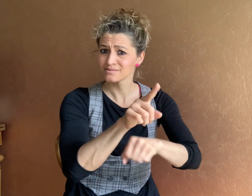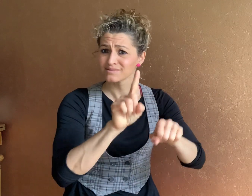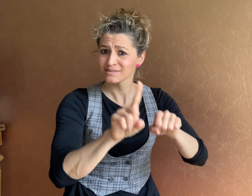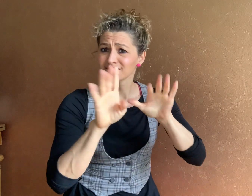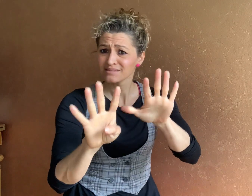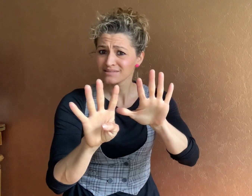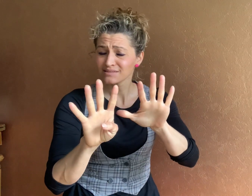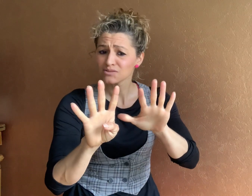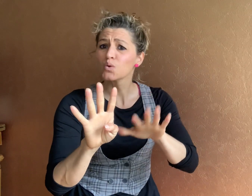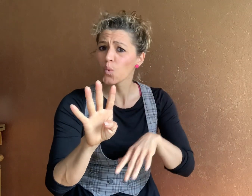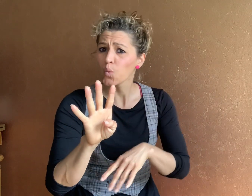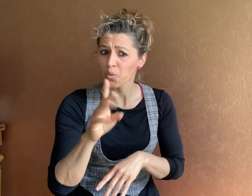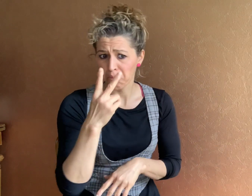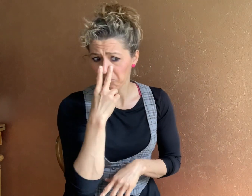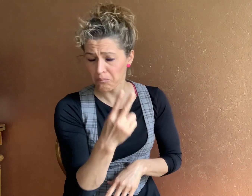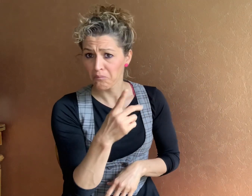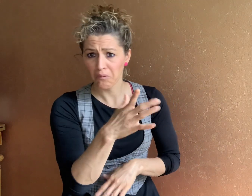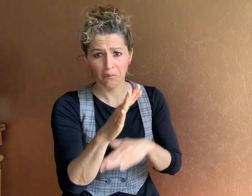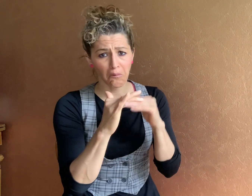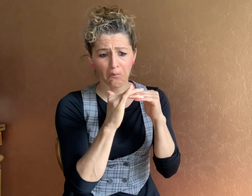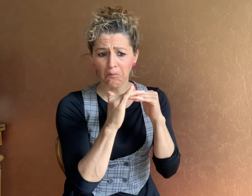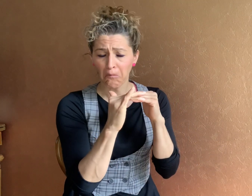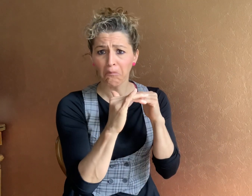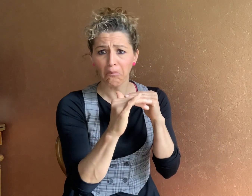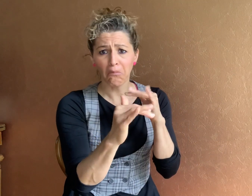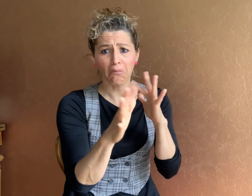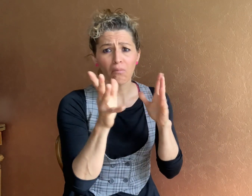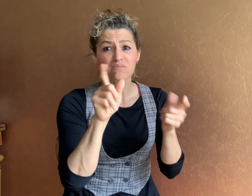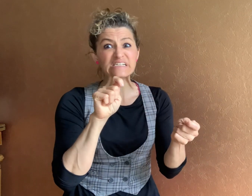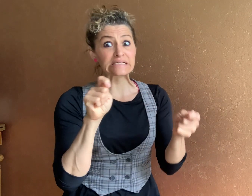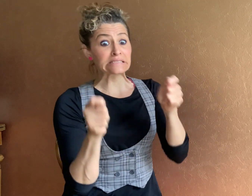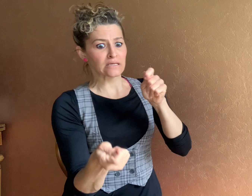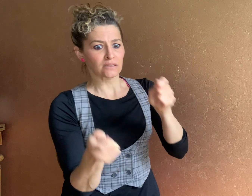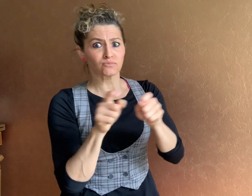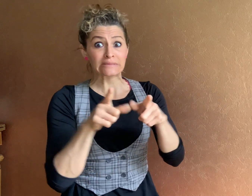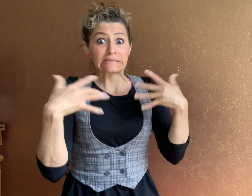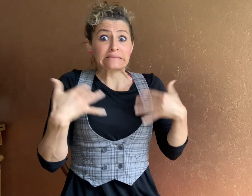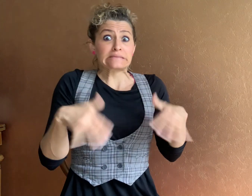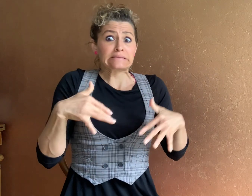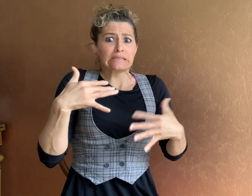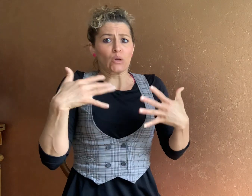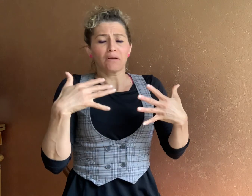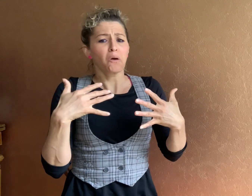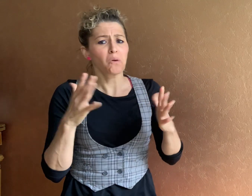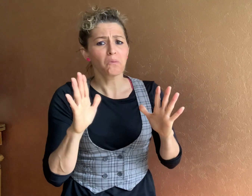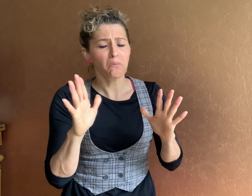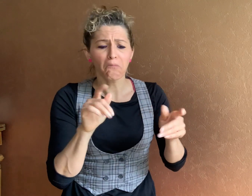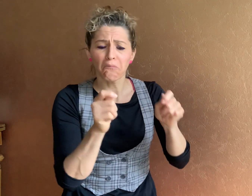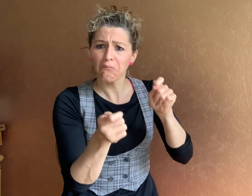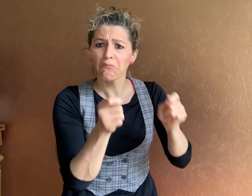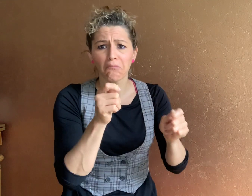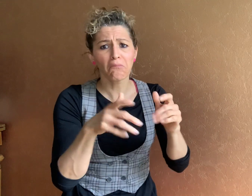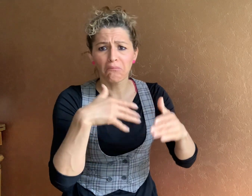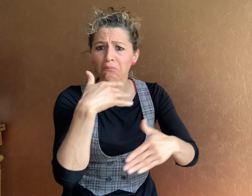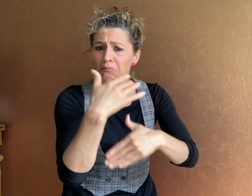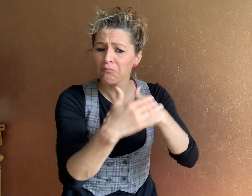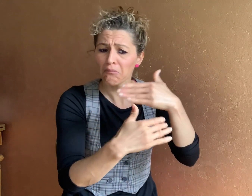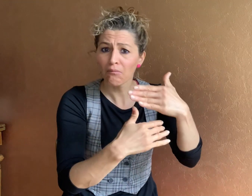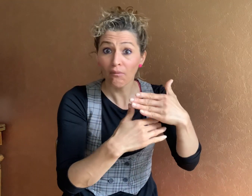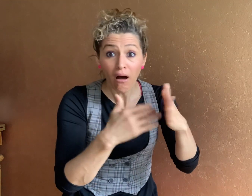to be stable or mutating, it does not mean that